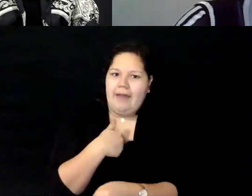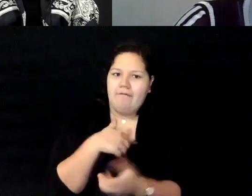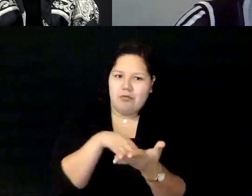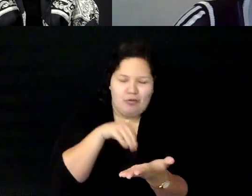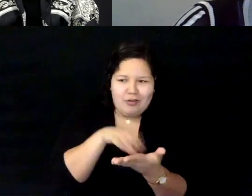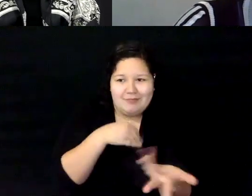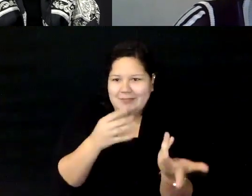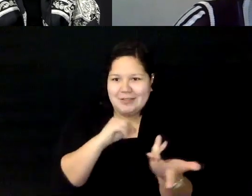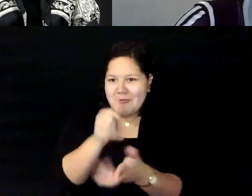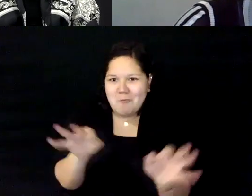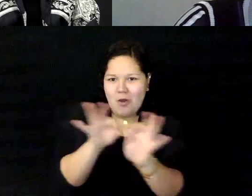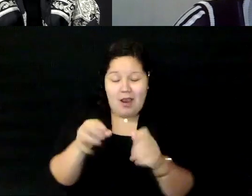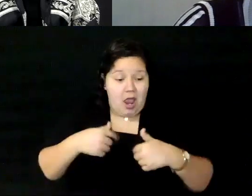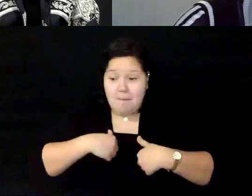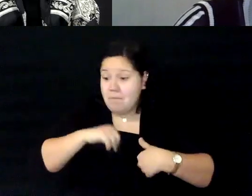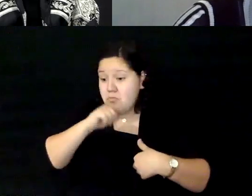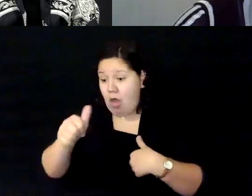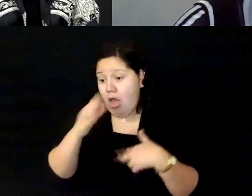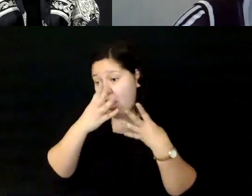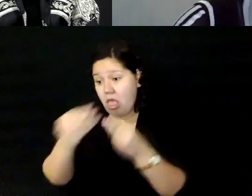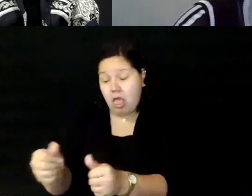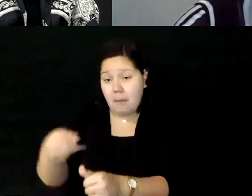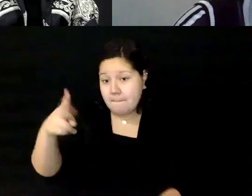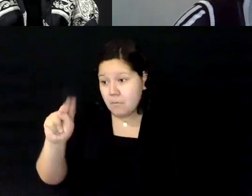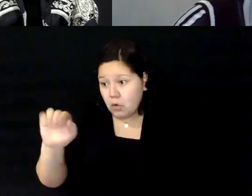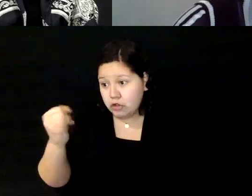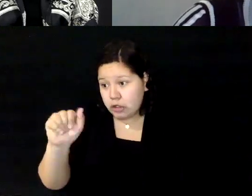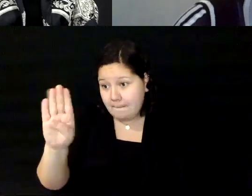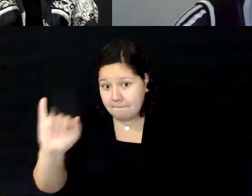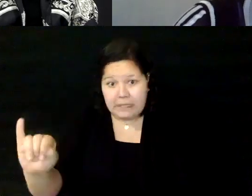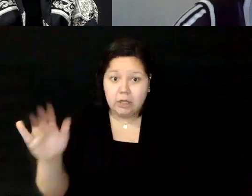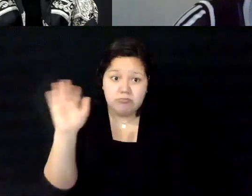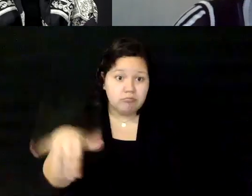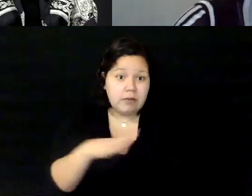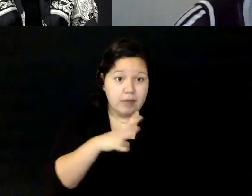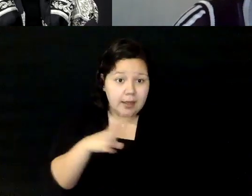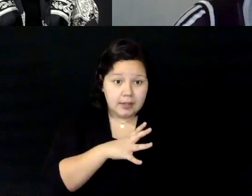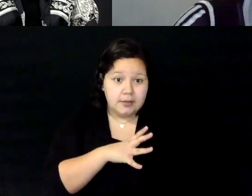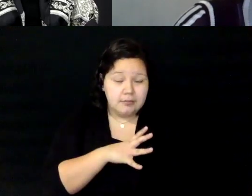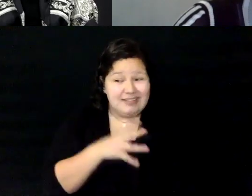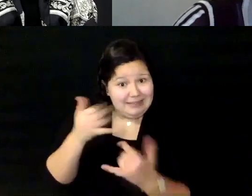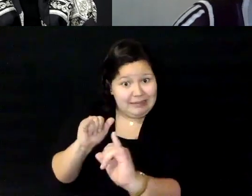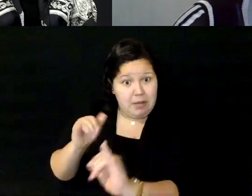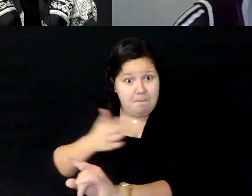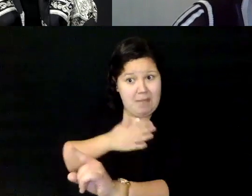know I'm not fluent in Punjabi. I can't read Punjabi, but it is my ancestral tradition,